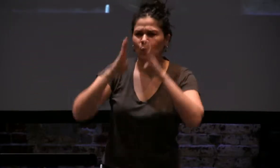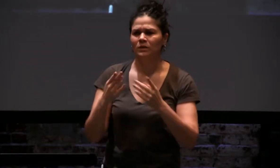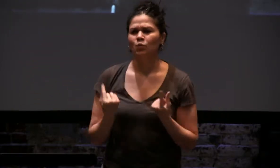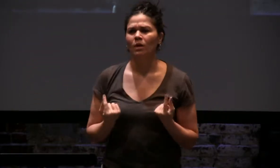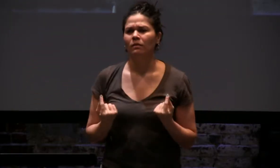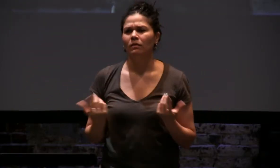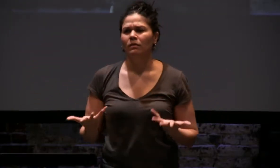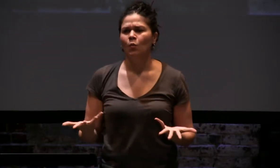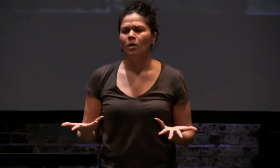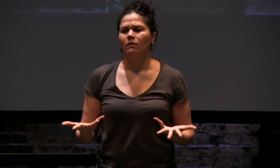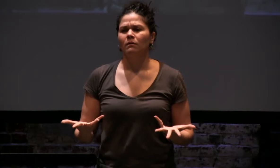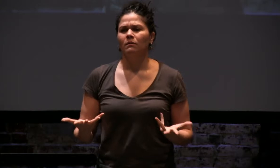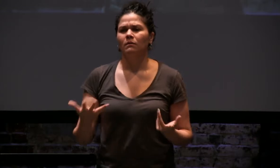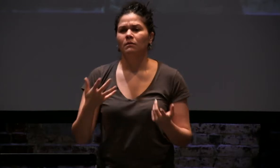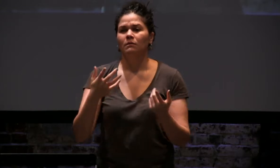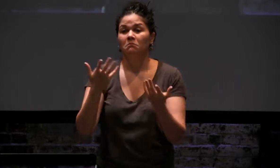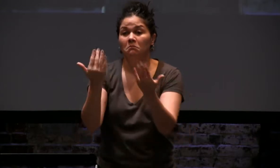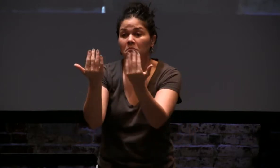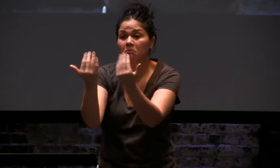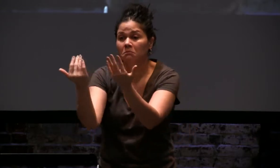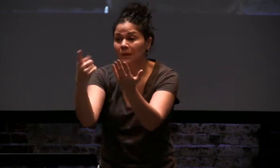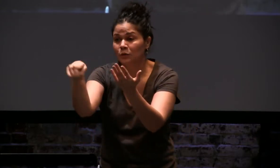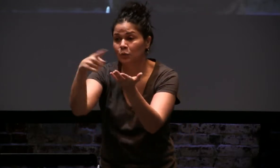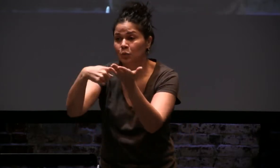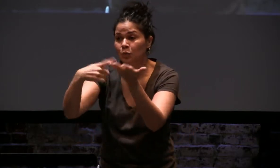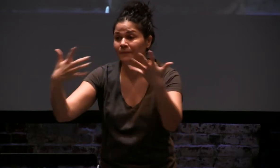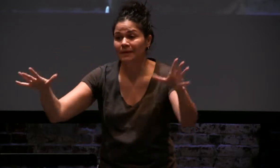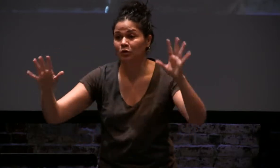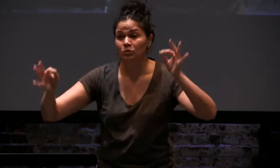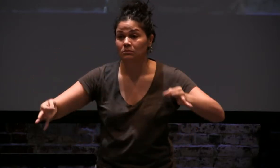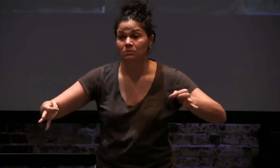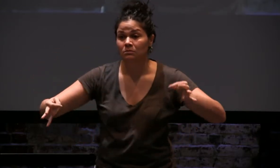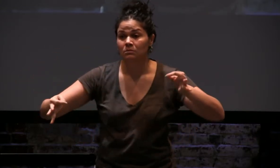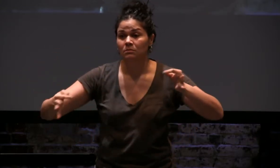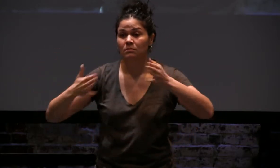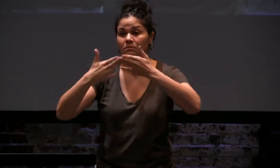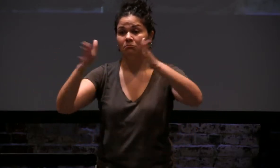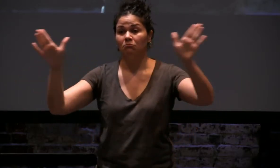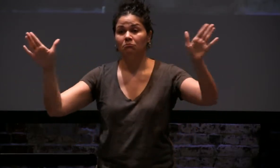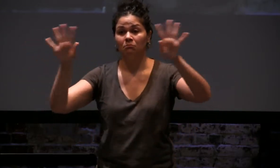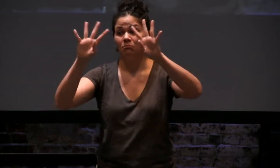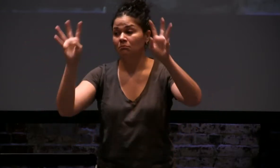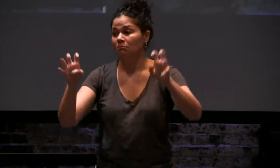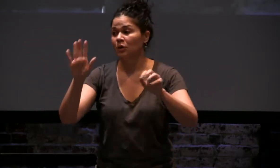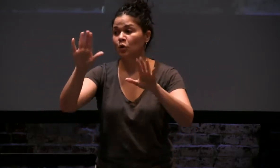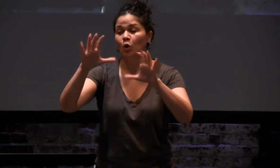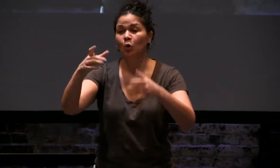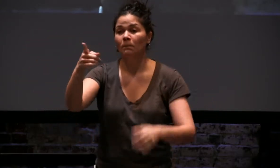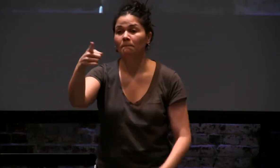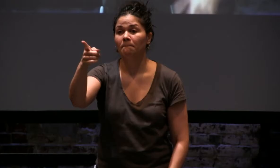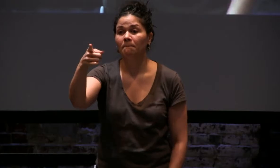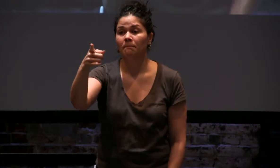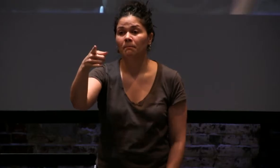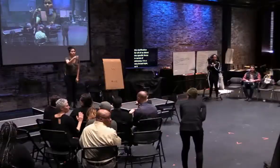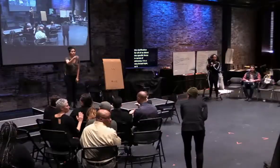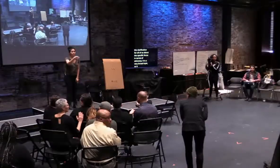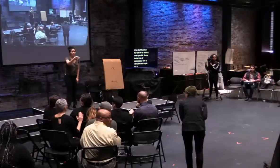It is a very broad topic, so it will be helpful to have more specifics. Have you talked about that in your group?